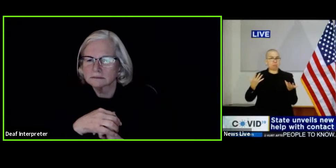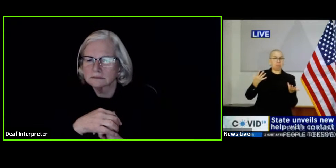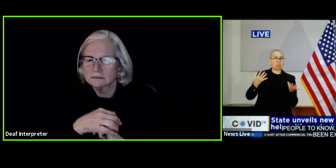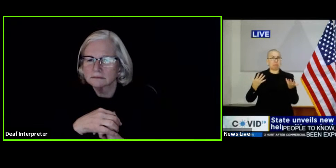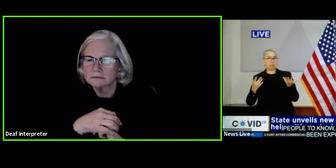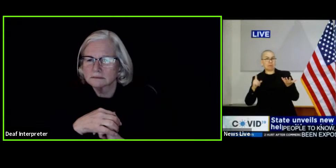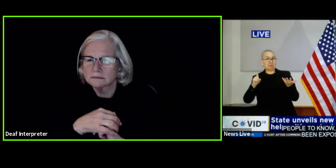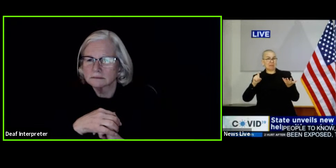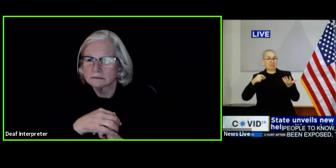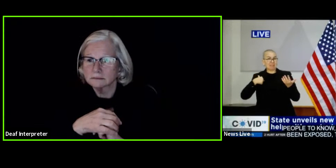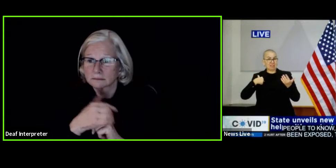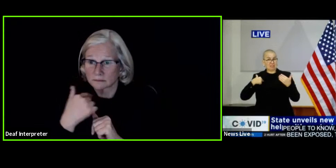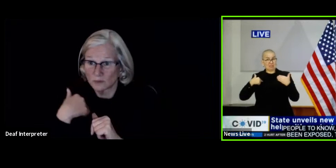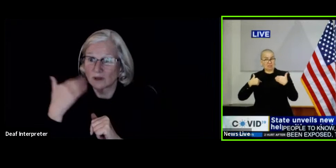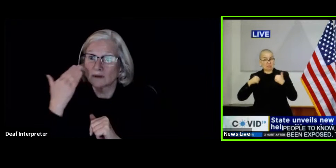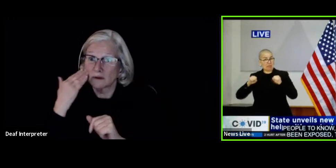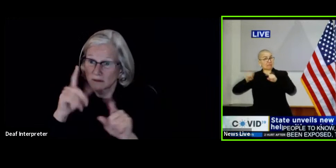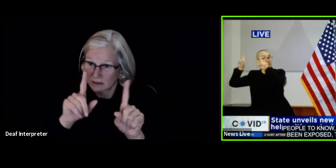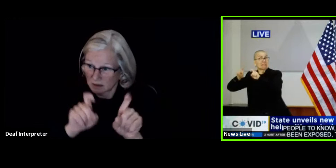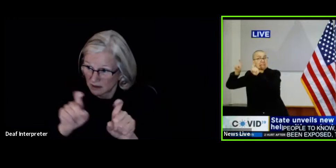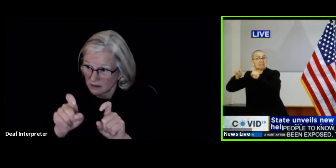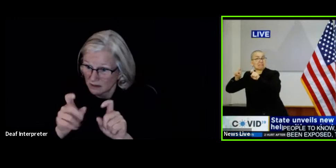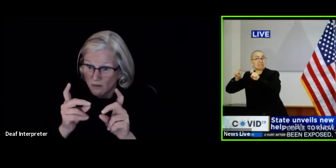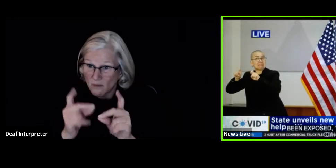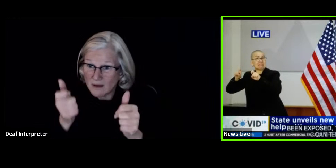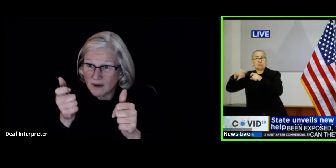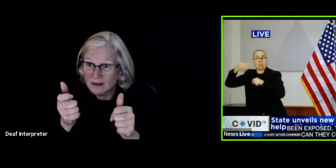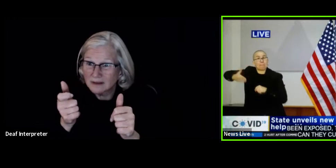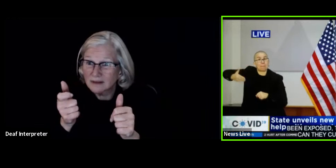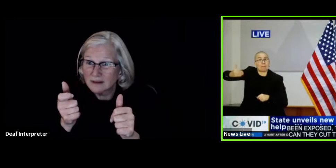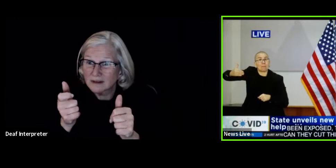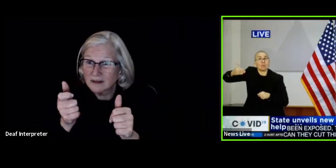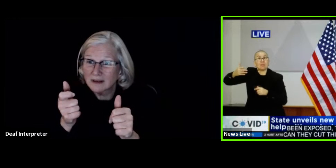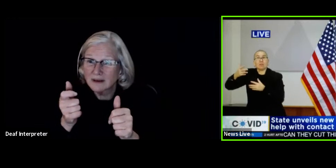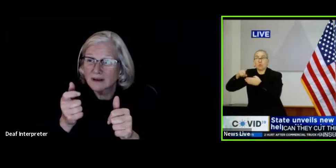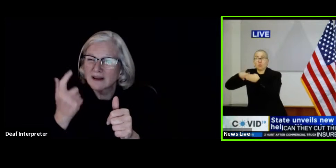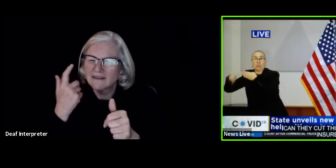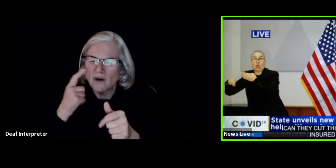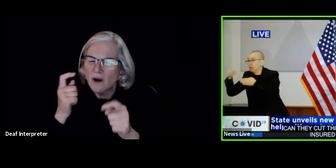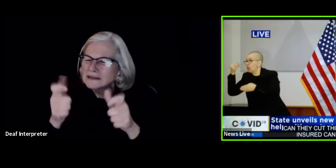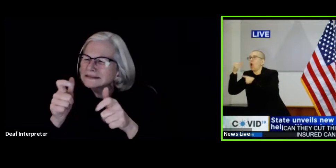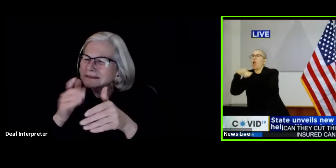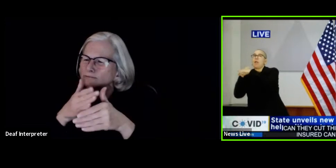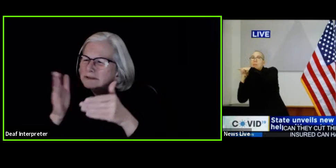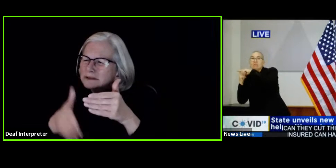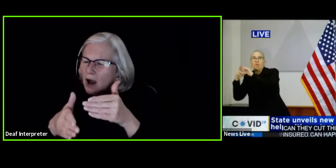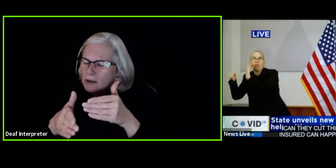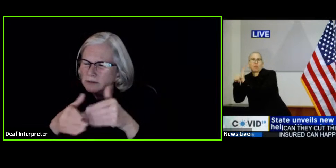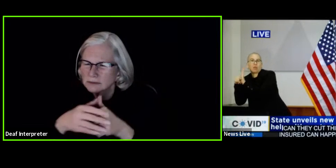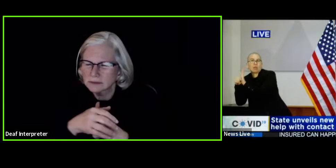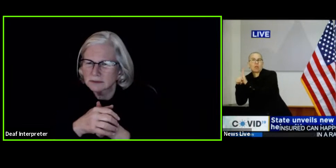IS AD CAN HAPPEN, GET A TEST IN A RAPID MANNER IN A RAPID RESULT THAT THEY ASK THEN BE INFORMED TO TAKE ALL OF THE PROPER